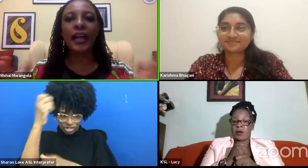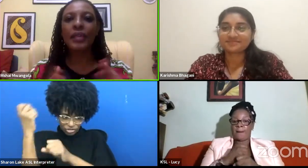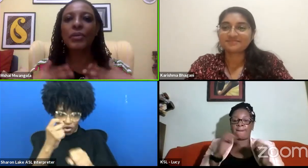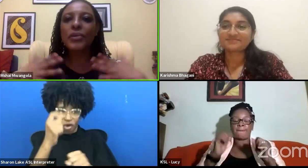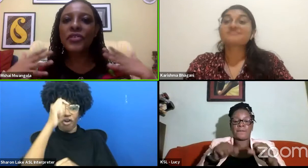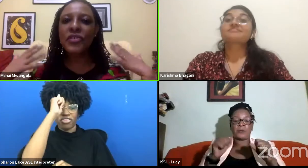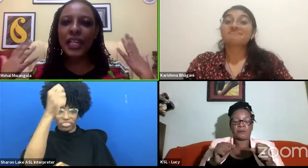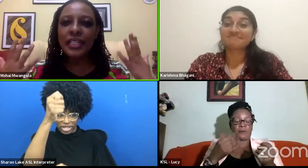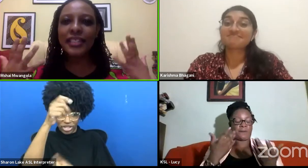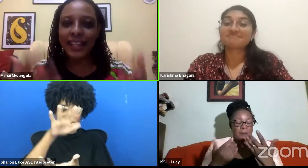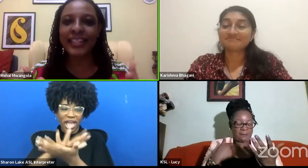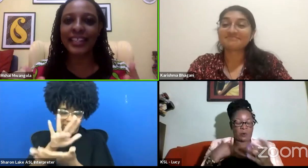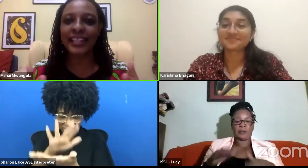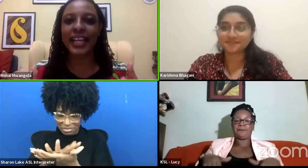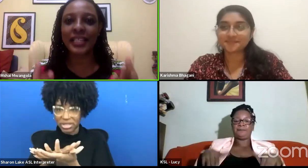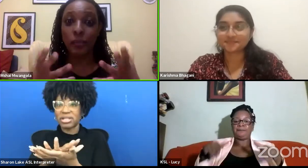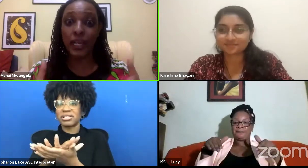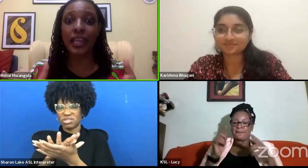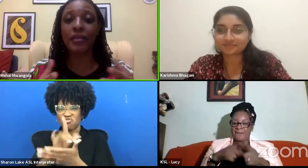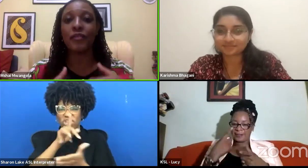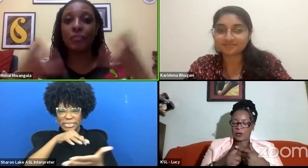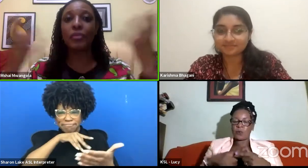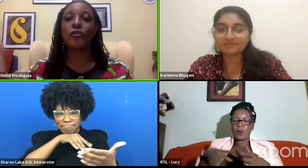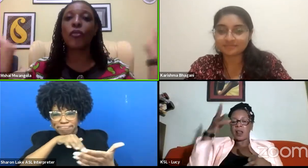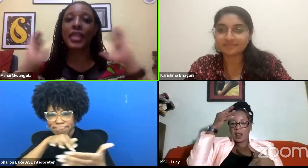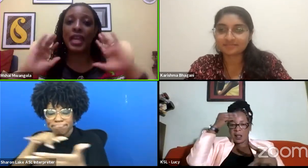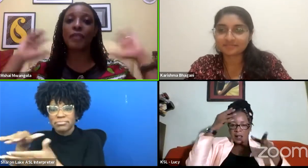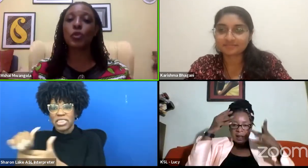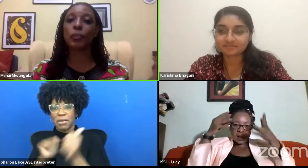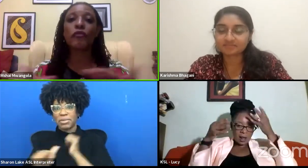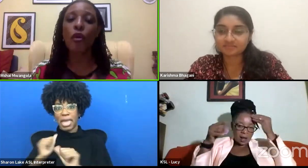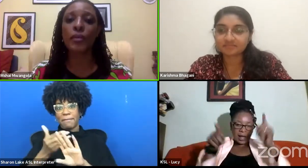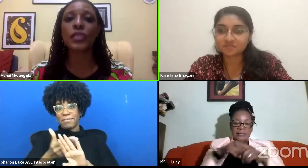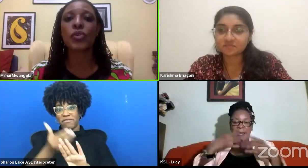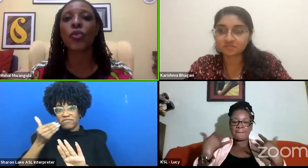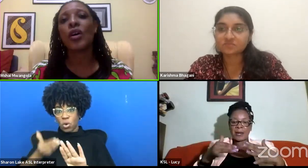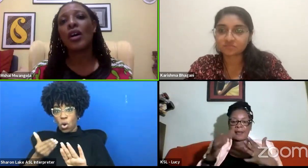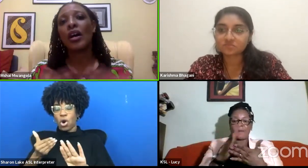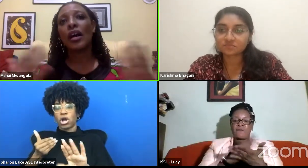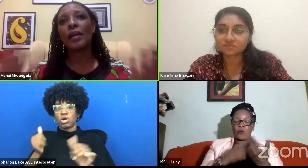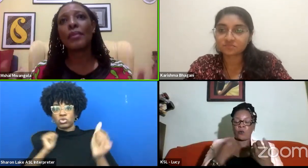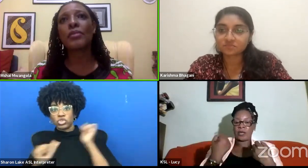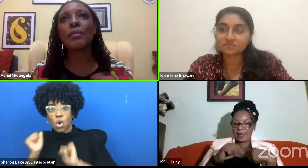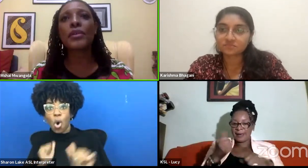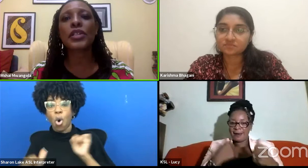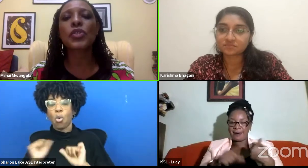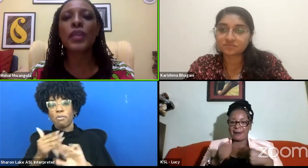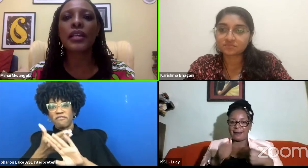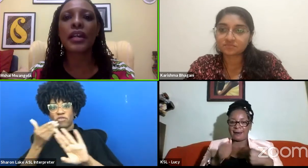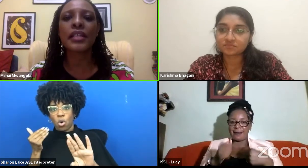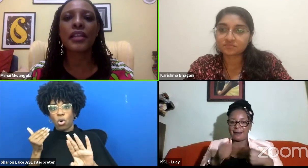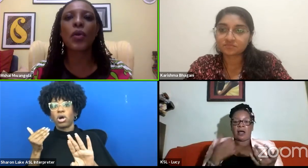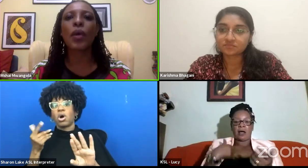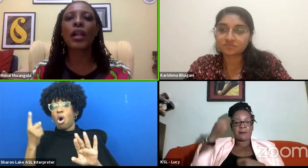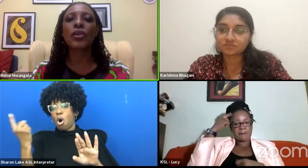and then we would really study it as a play even before we came to perform it. I remember us doing a Derek Walcott's